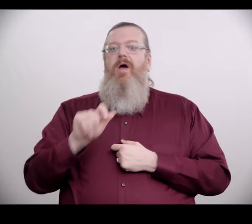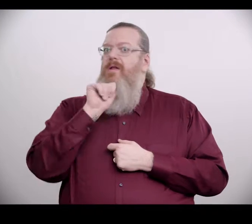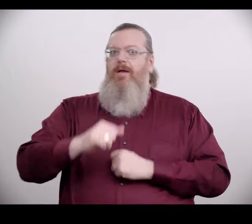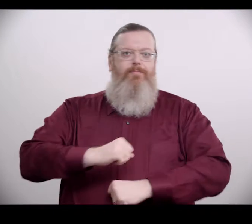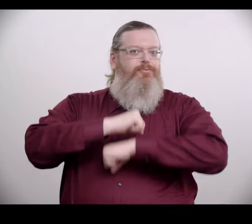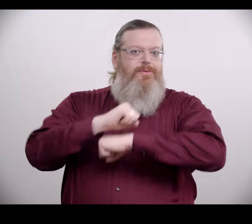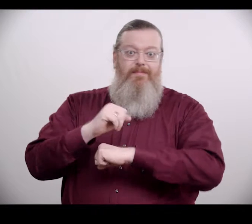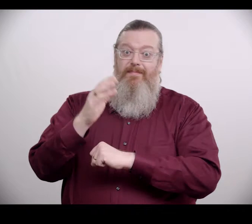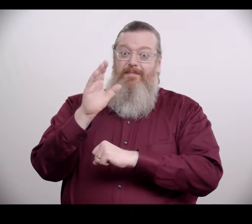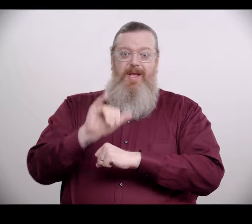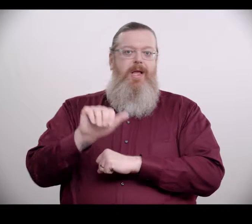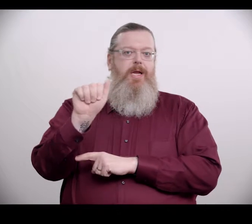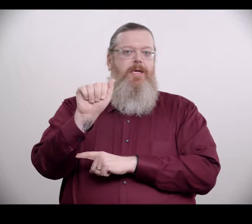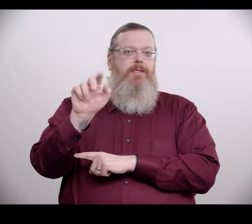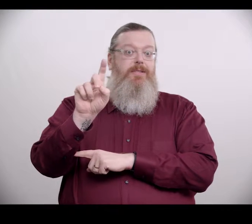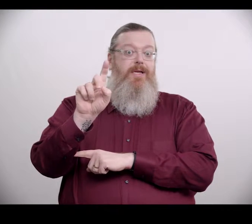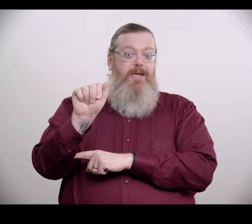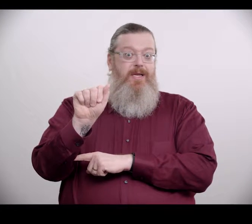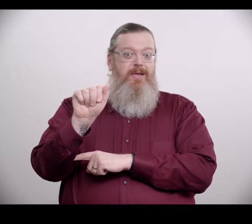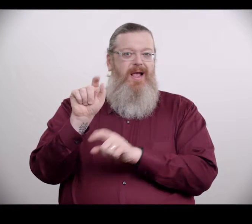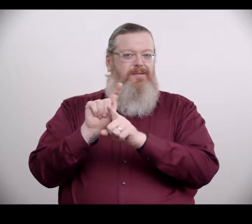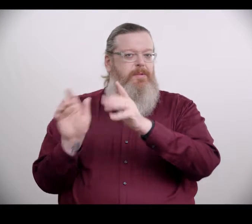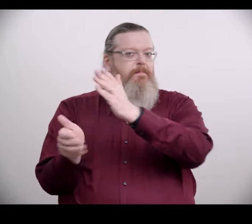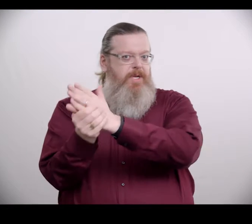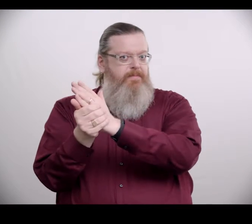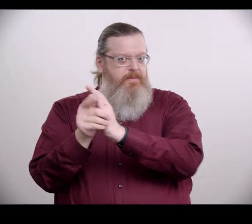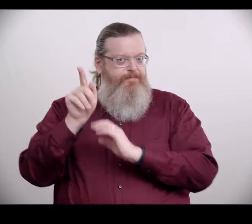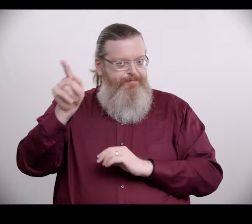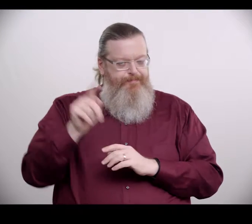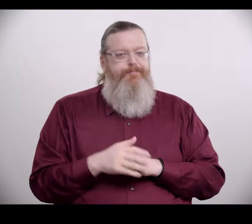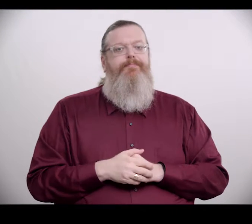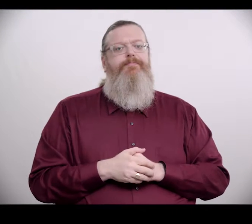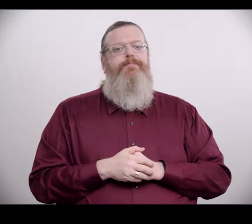by the Americans with Disabilities Act as amended.